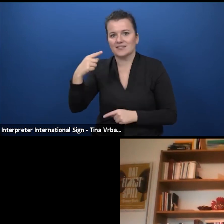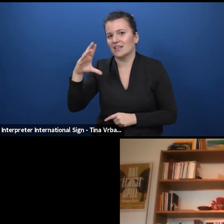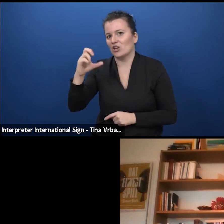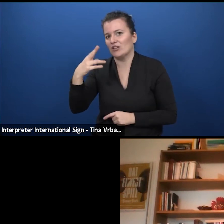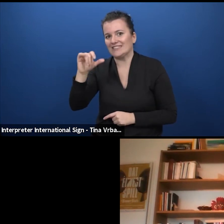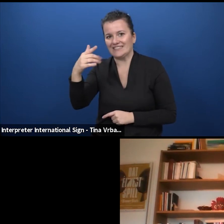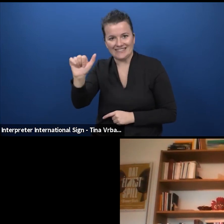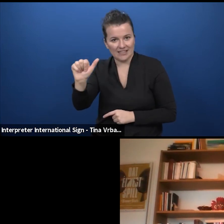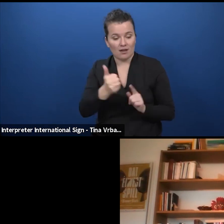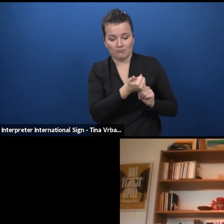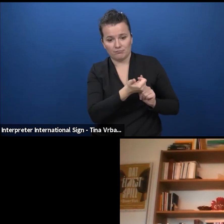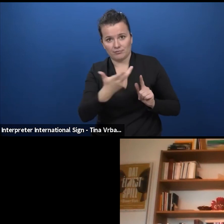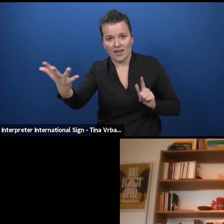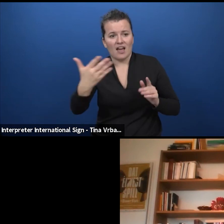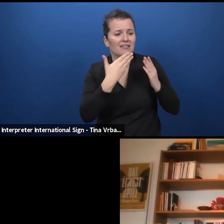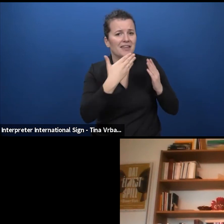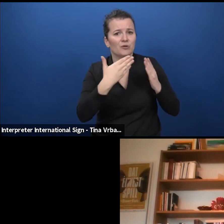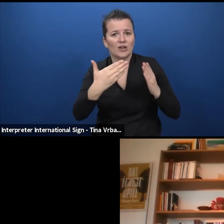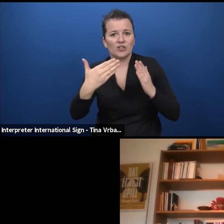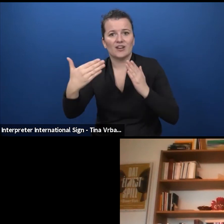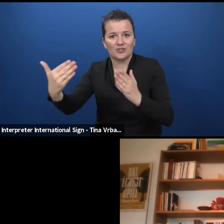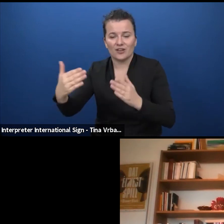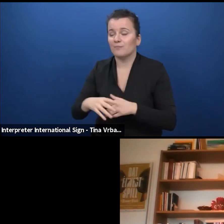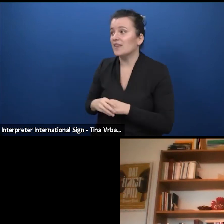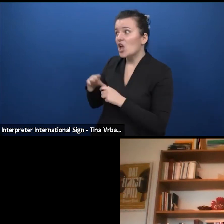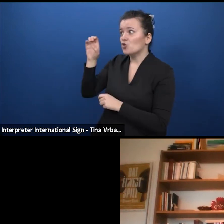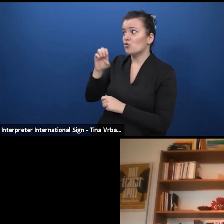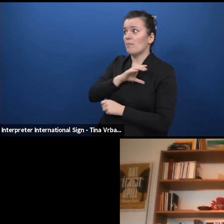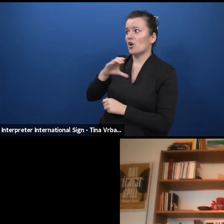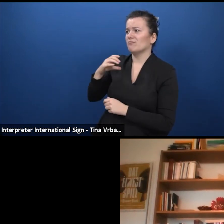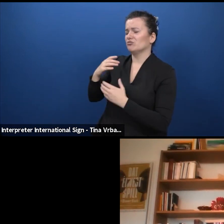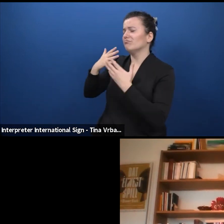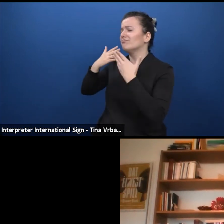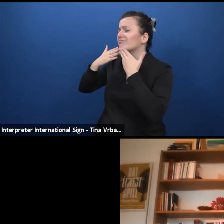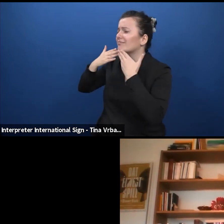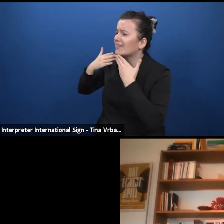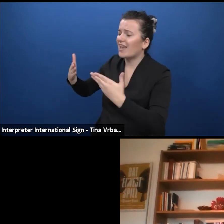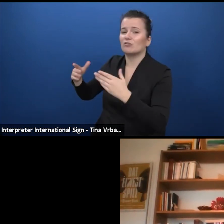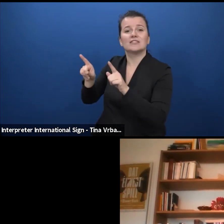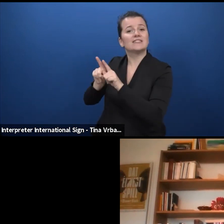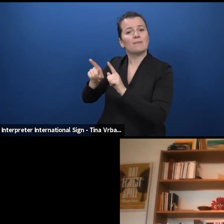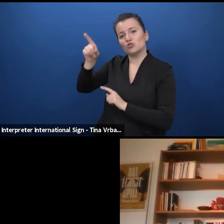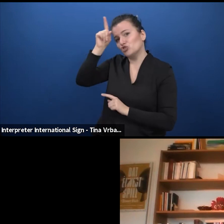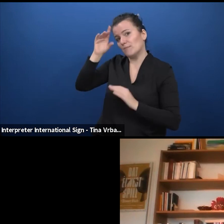Many thanks to the European commission and to the German minister of state for culture and the media